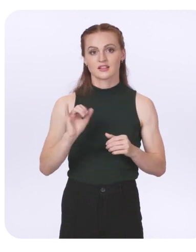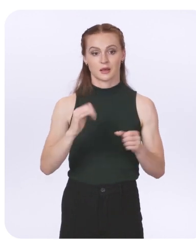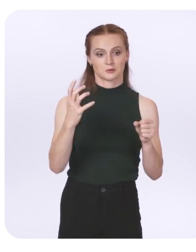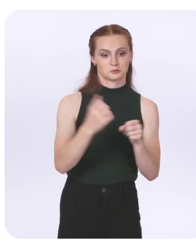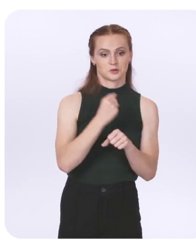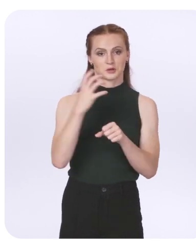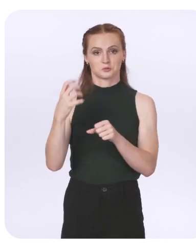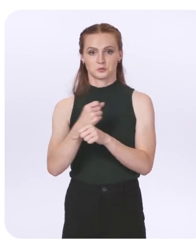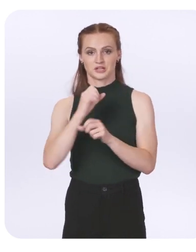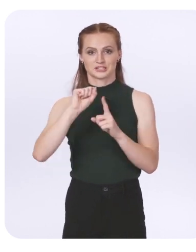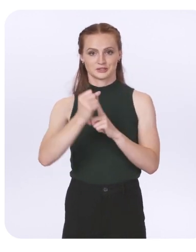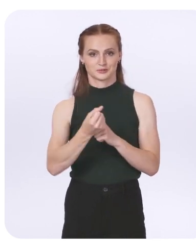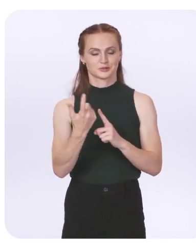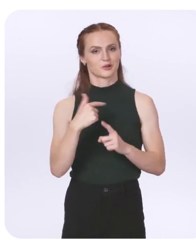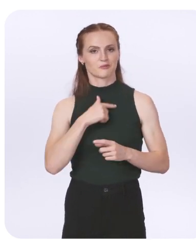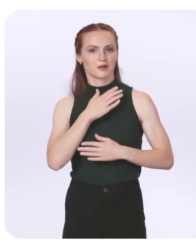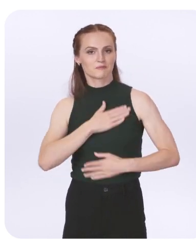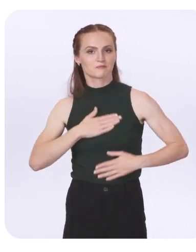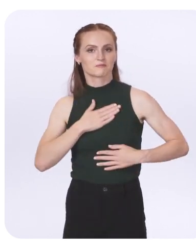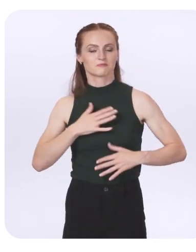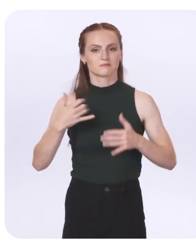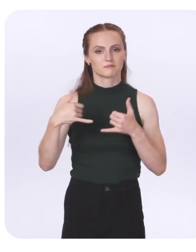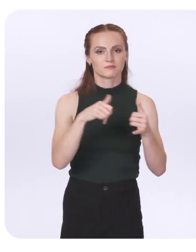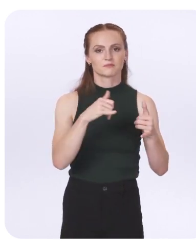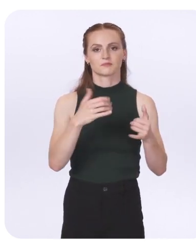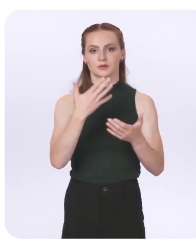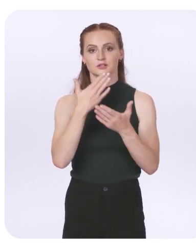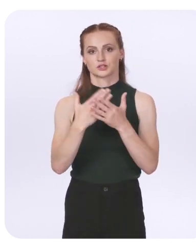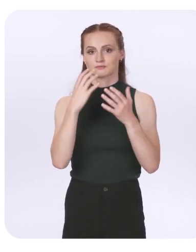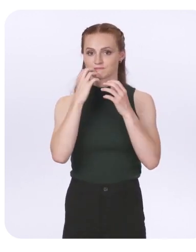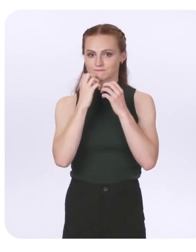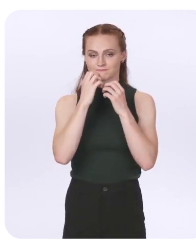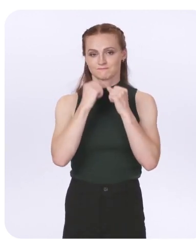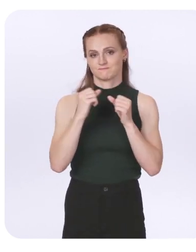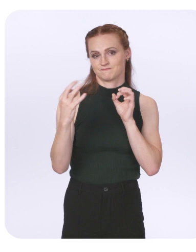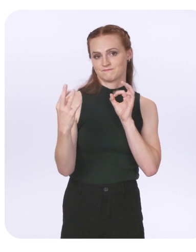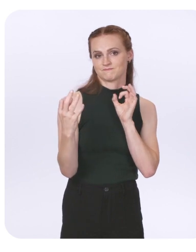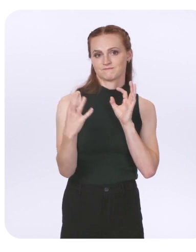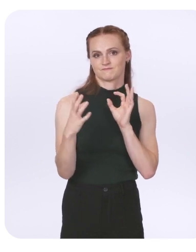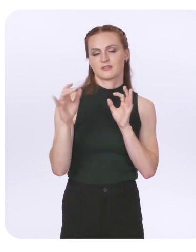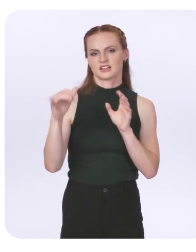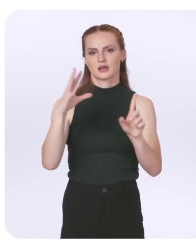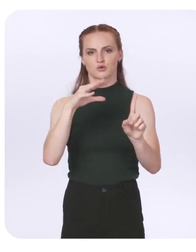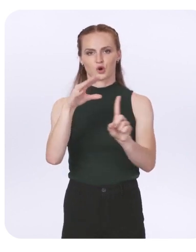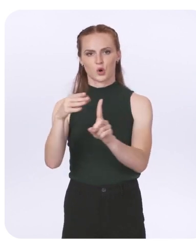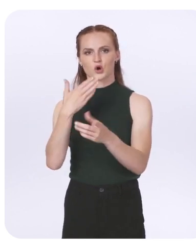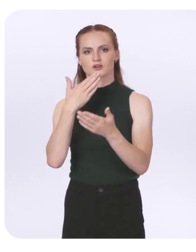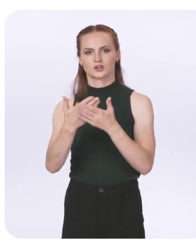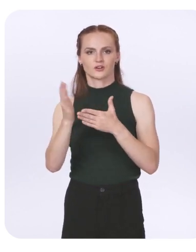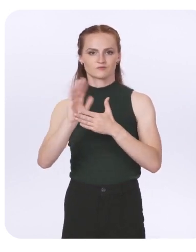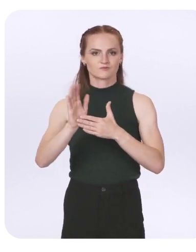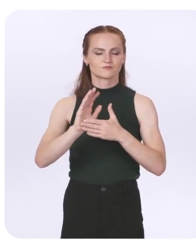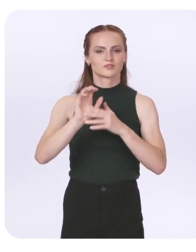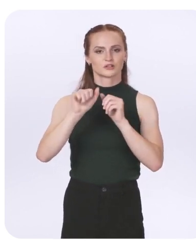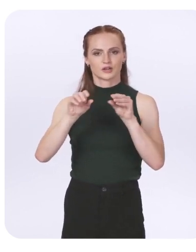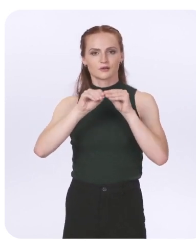It received some valuable feedback and they got fun footage they could make into content ahead of our release.